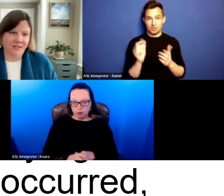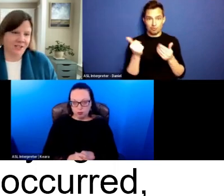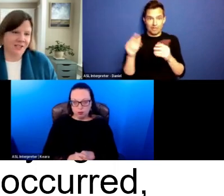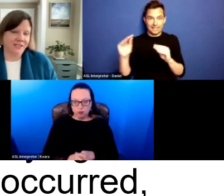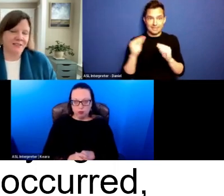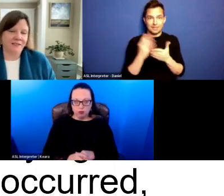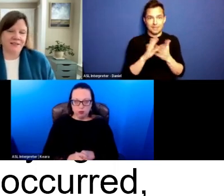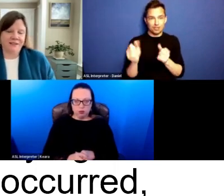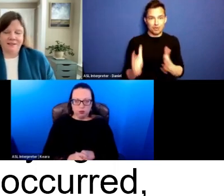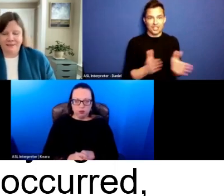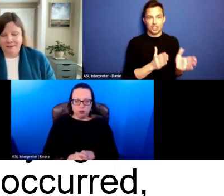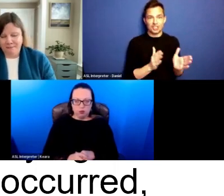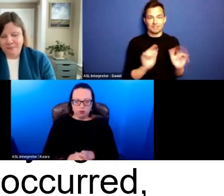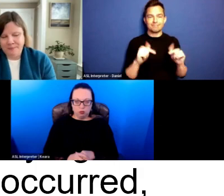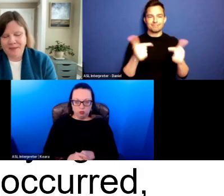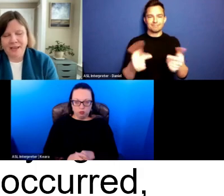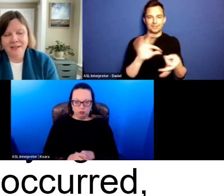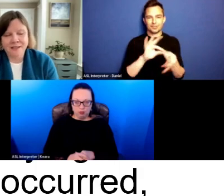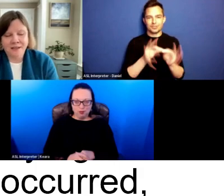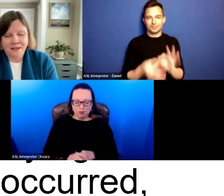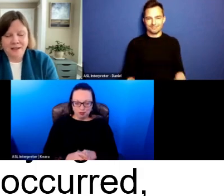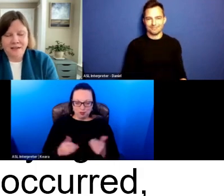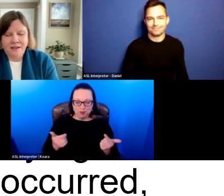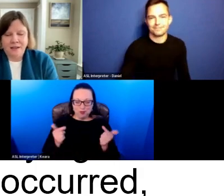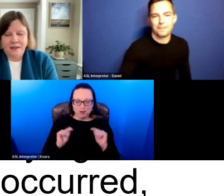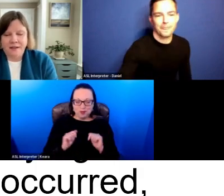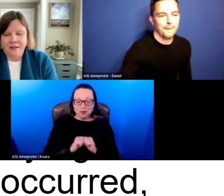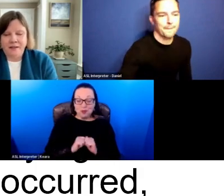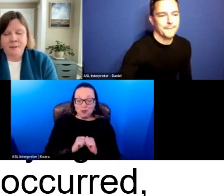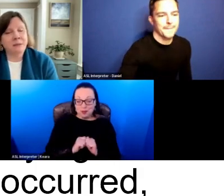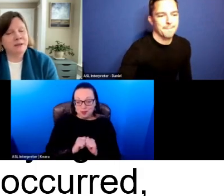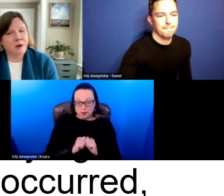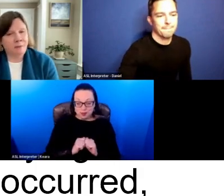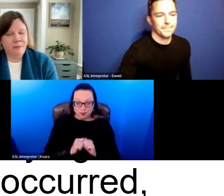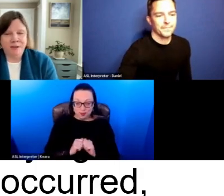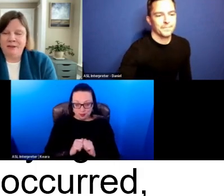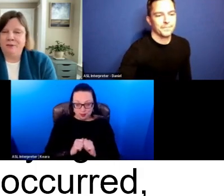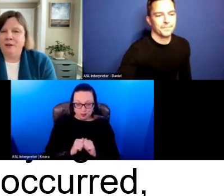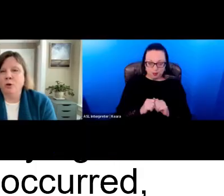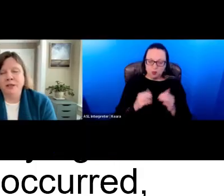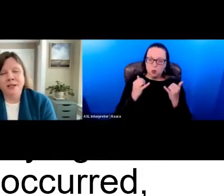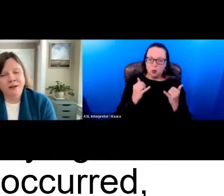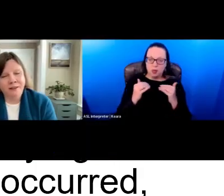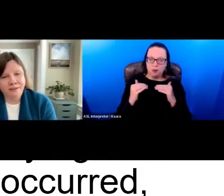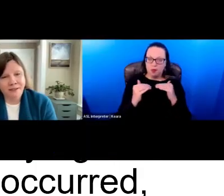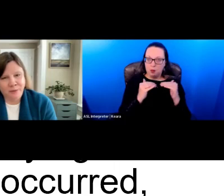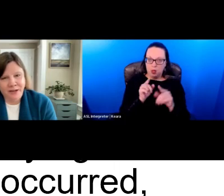strategies. And I'm talking about now about peer mentoring early on in the in the brain